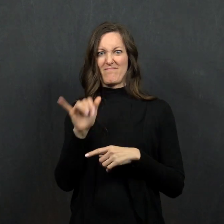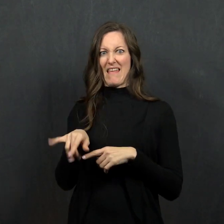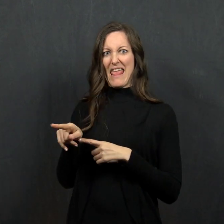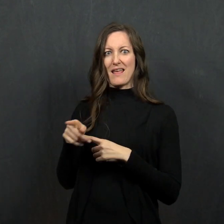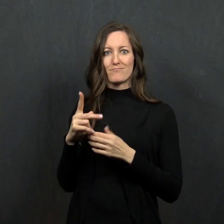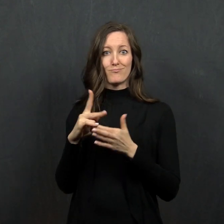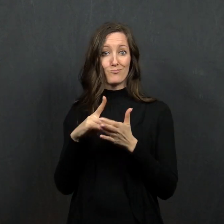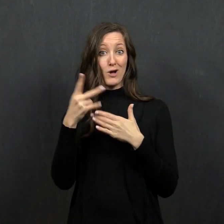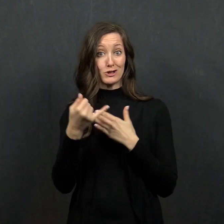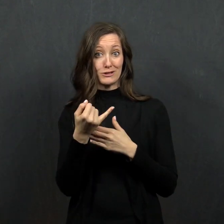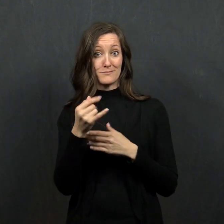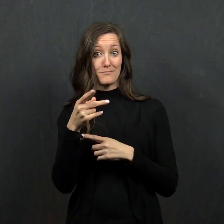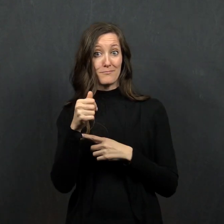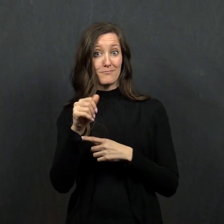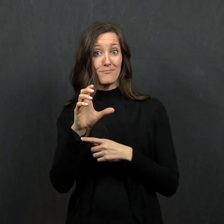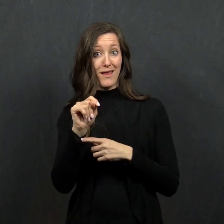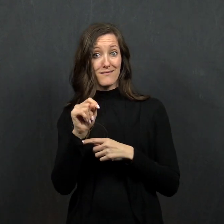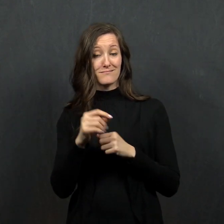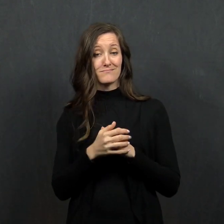including Project PACT.